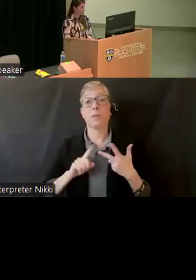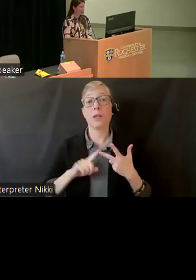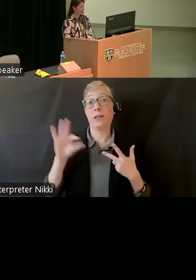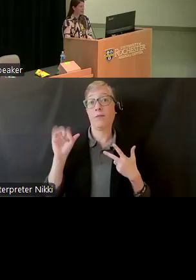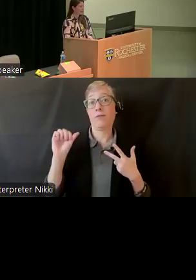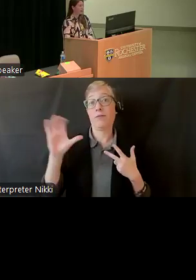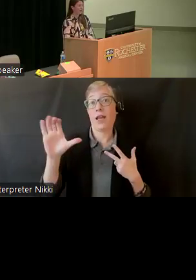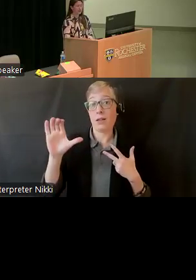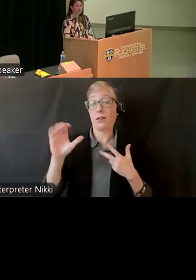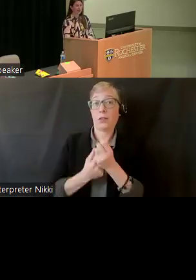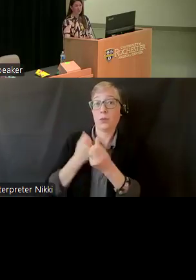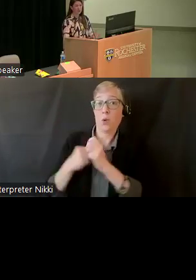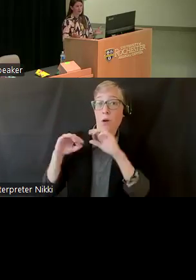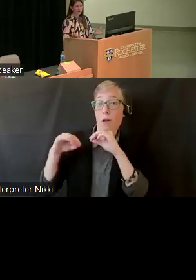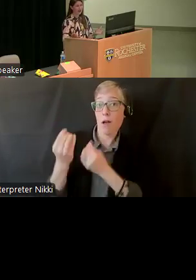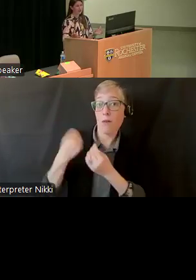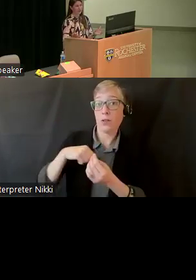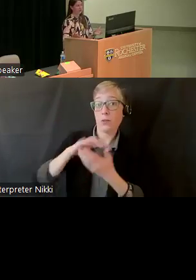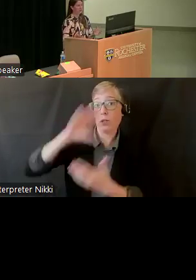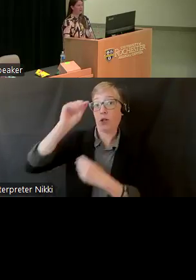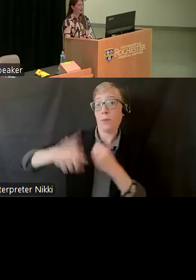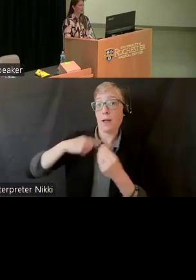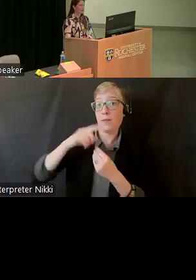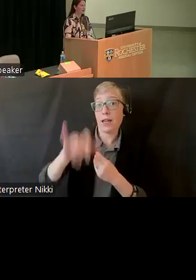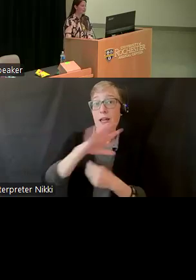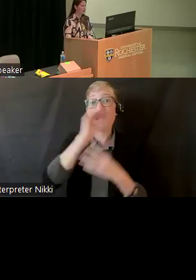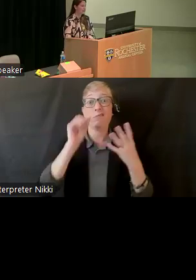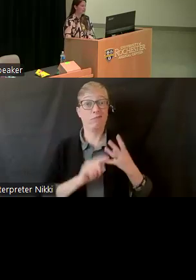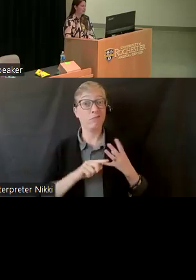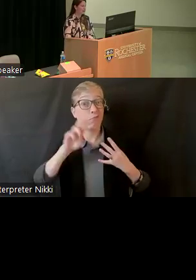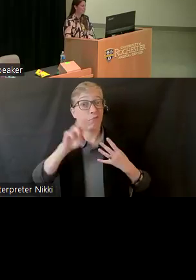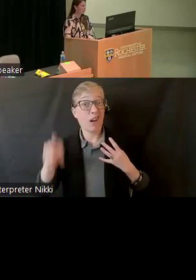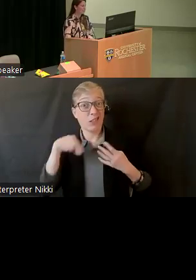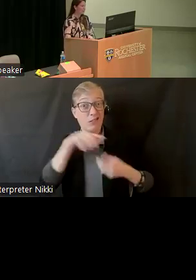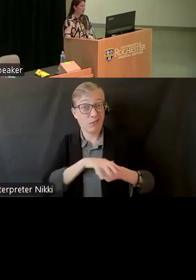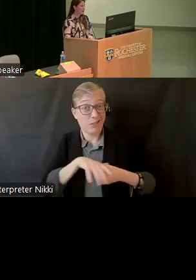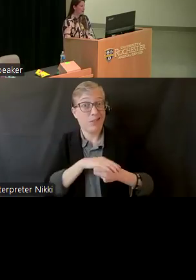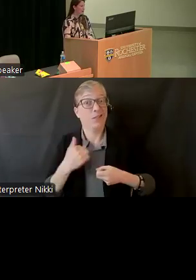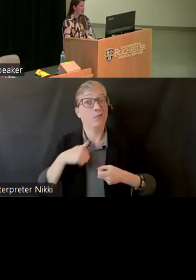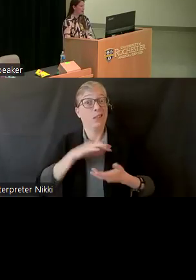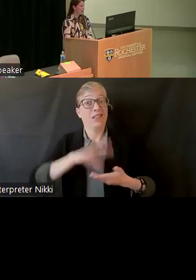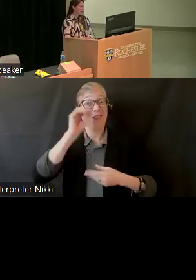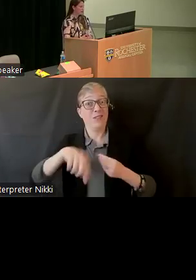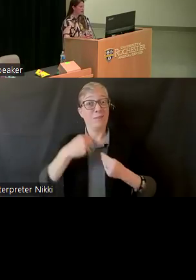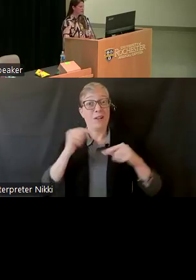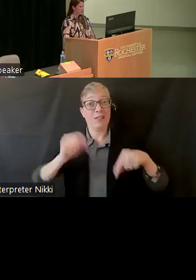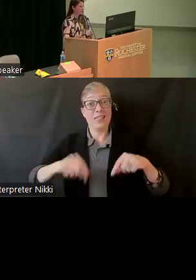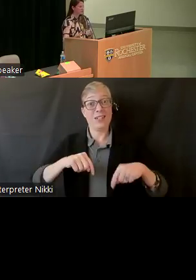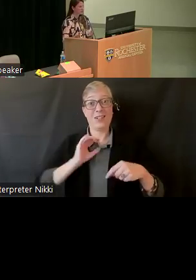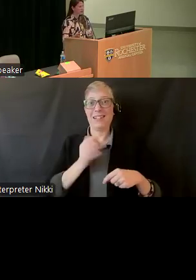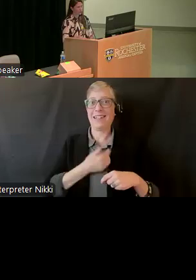as well uh and we learn about Rochester and our place here uh I also implemented what we call